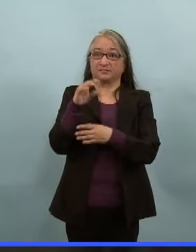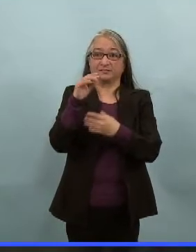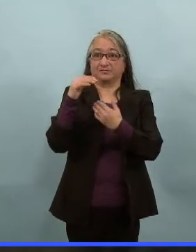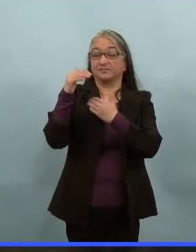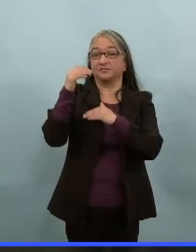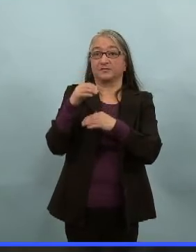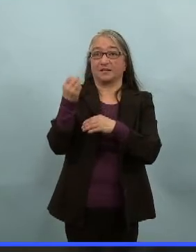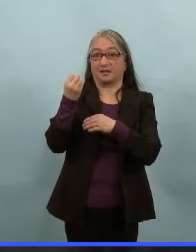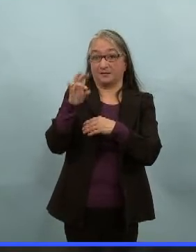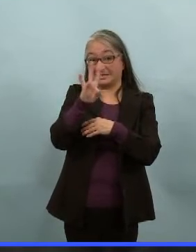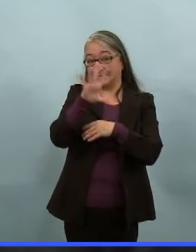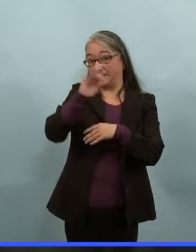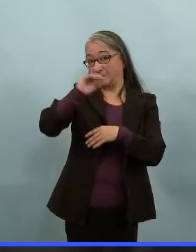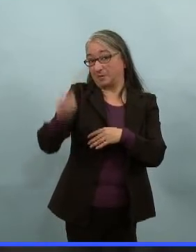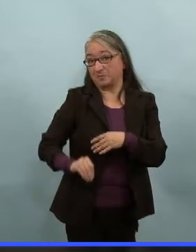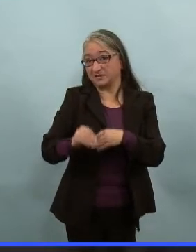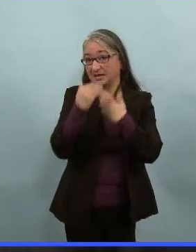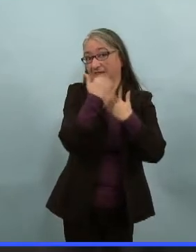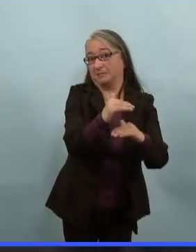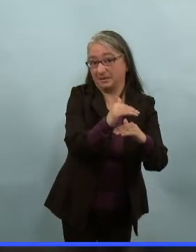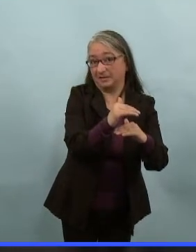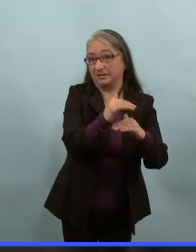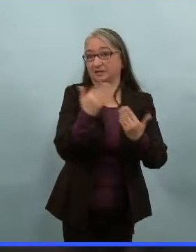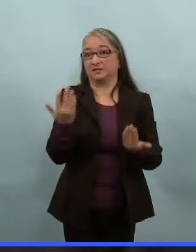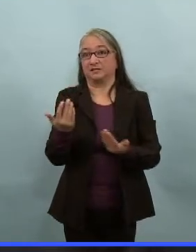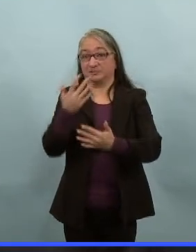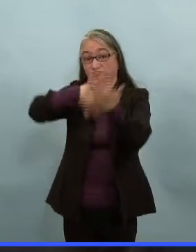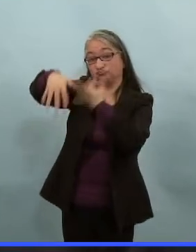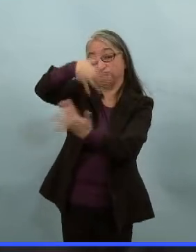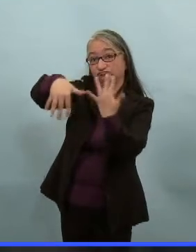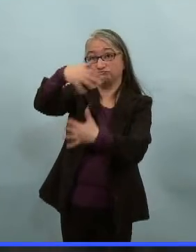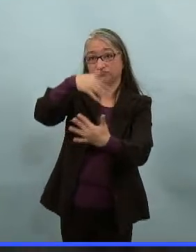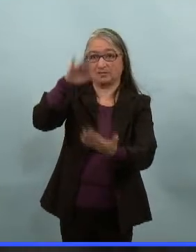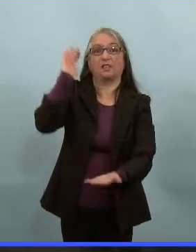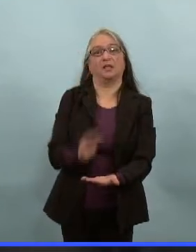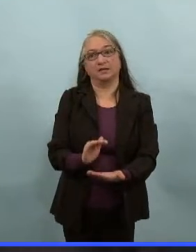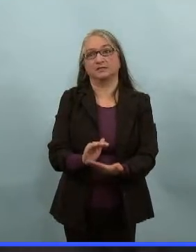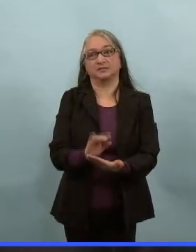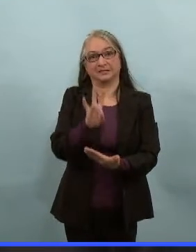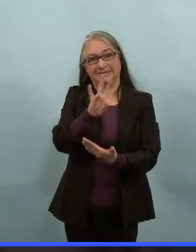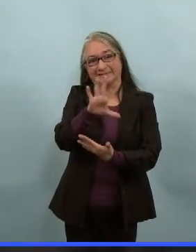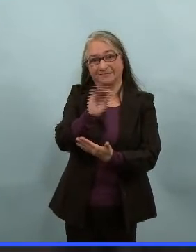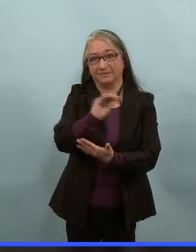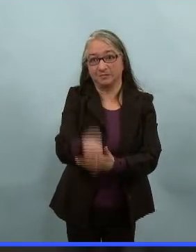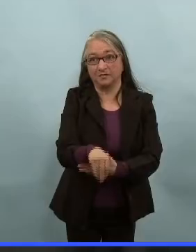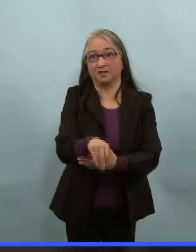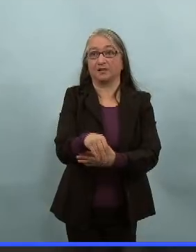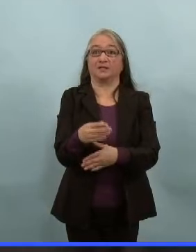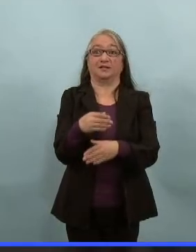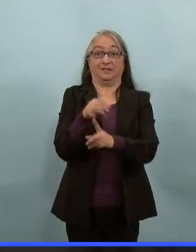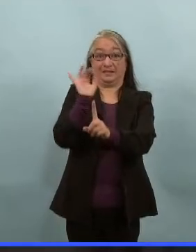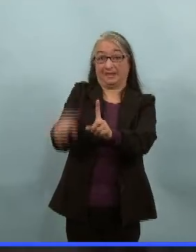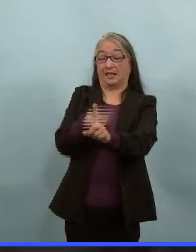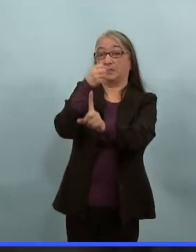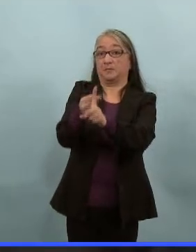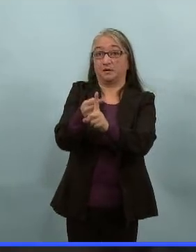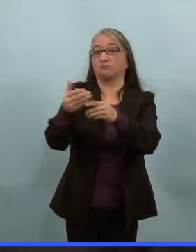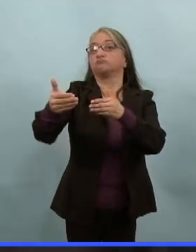other individuals that impact happens over a longer period of time so yes the system will be